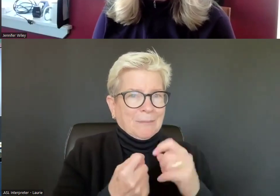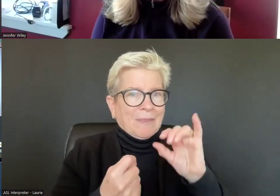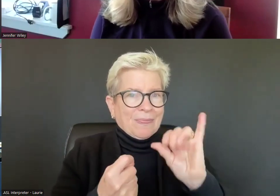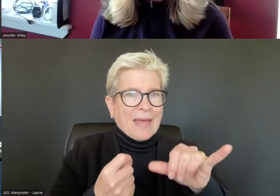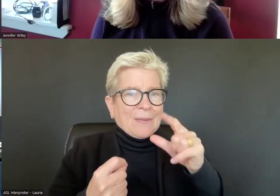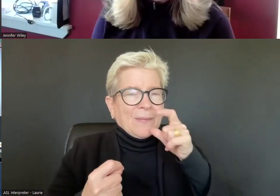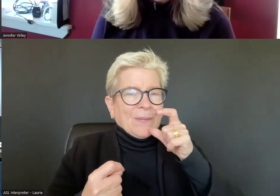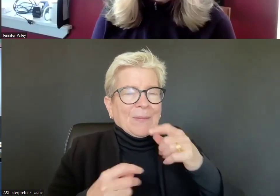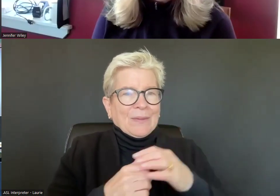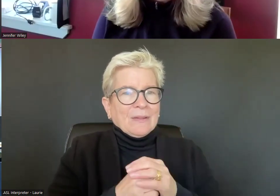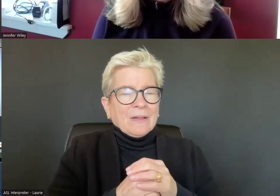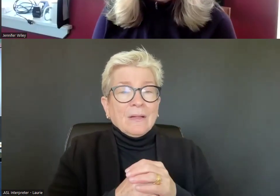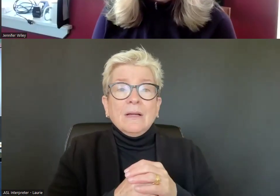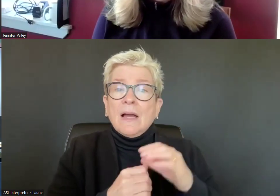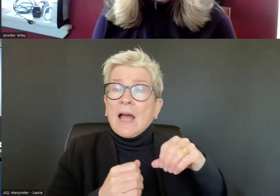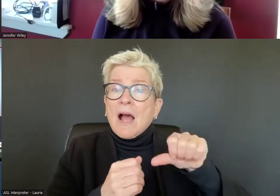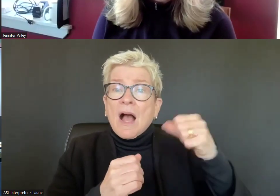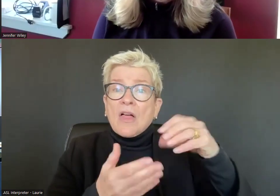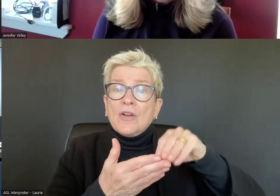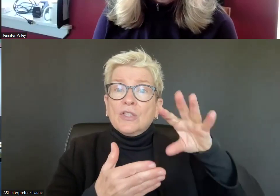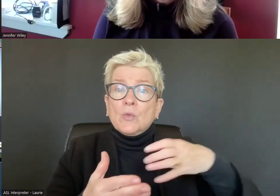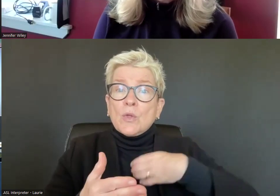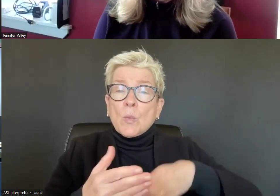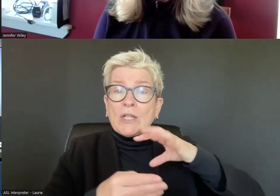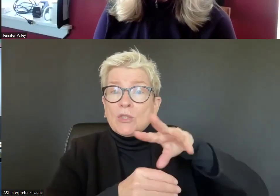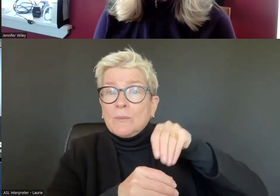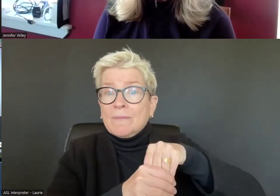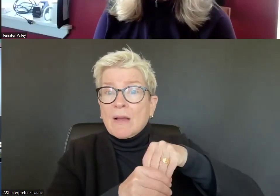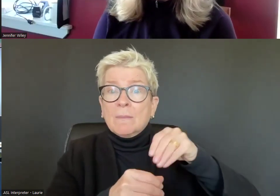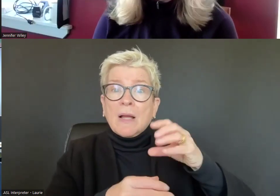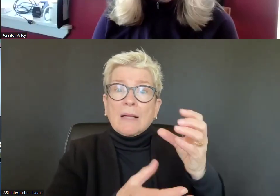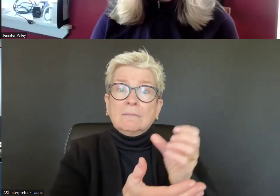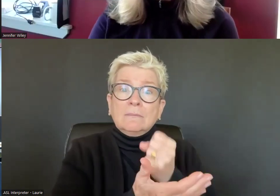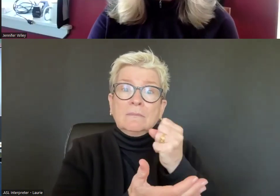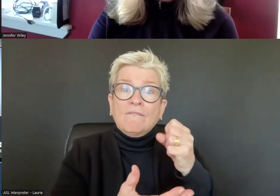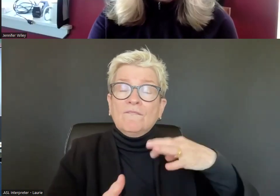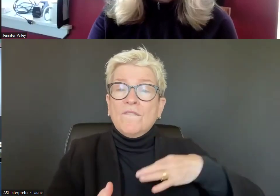other students who'd like to come in and get volunteer hours and work with the students,